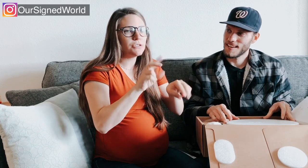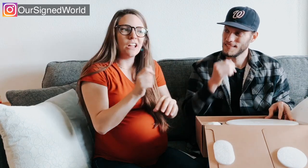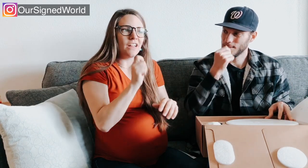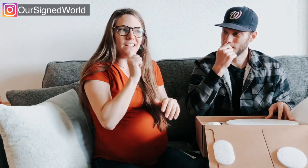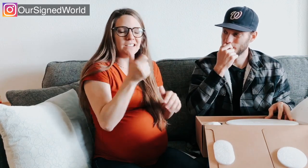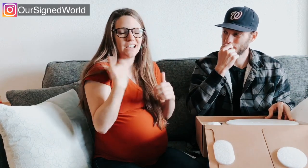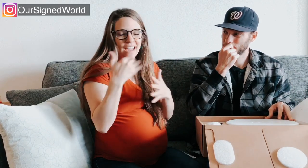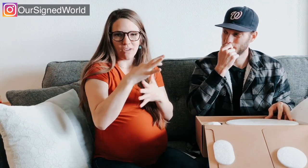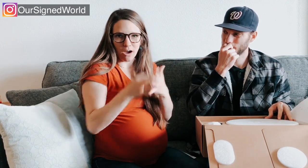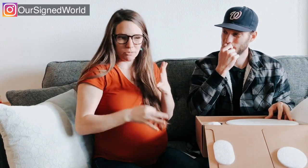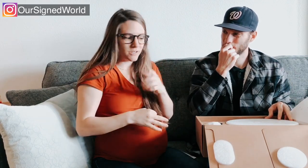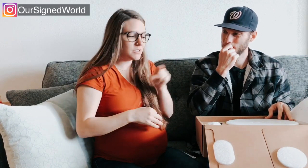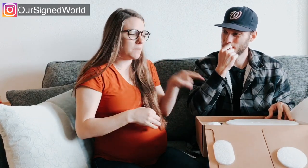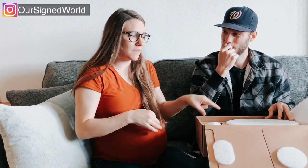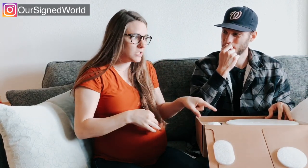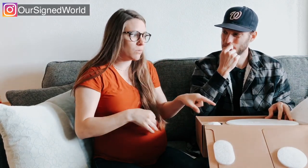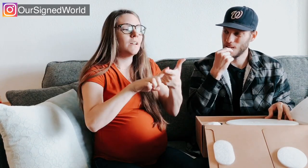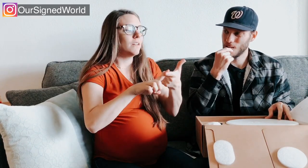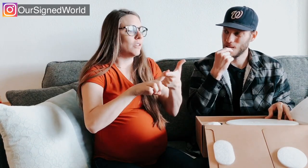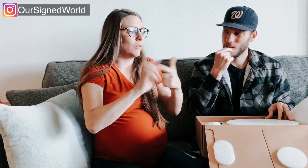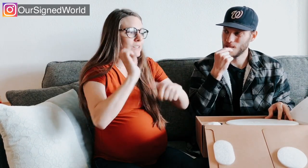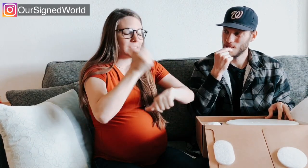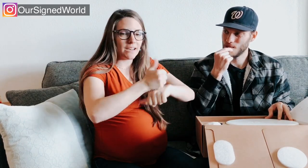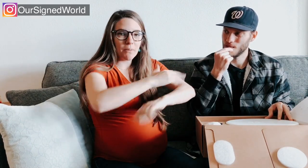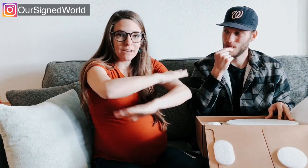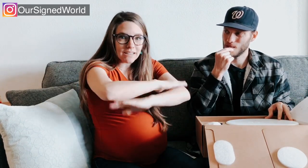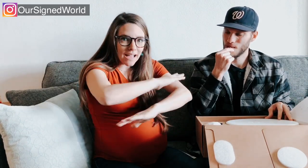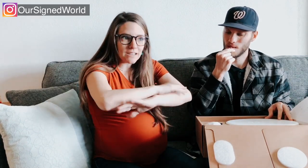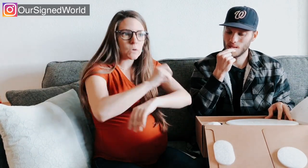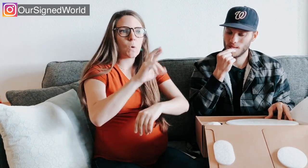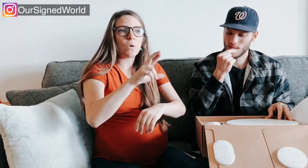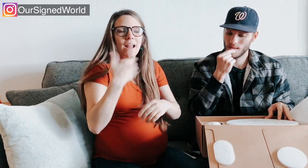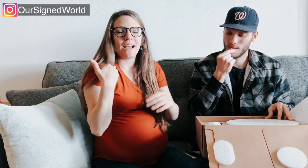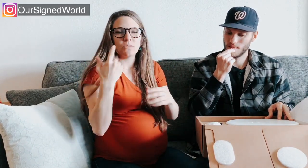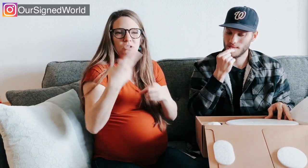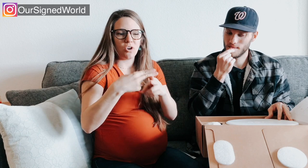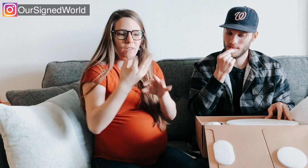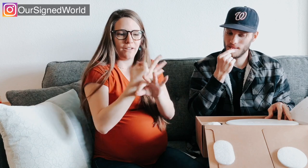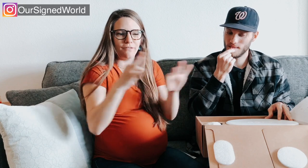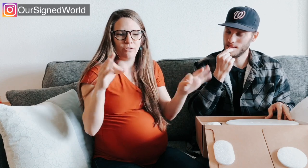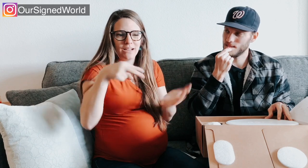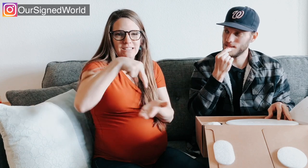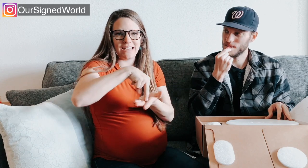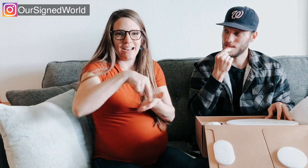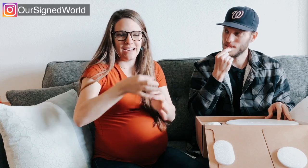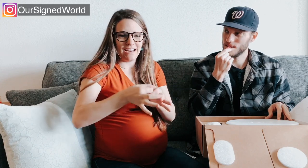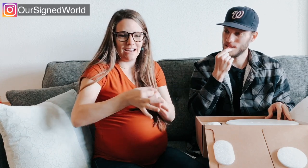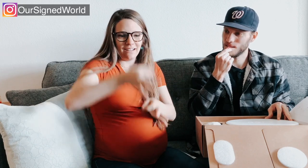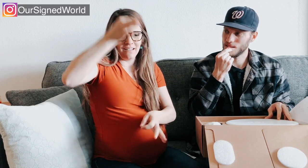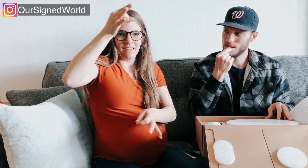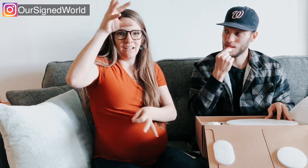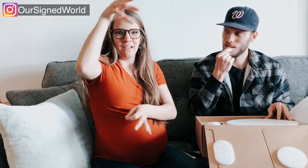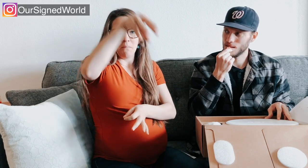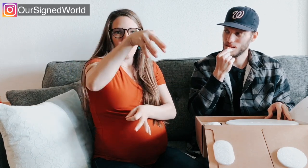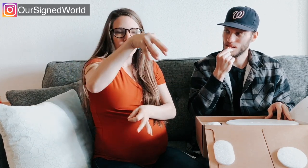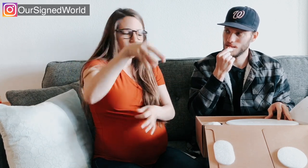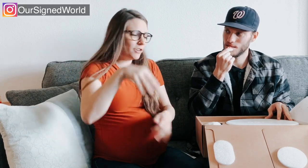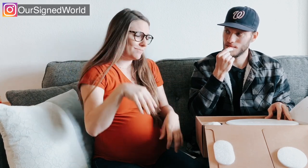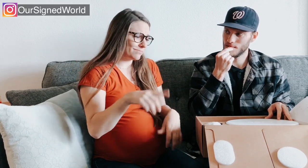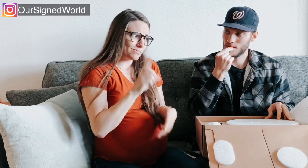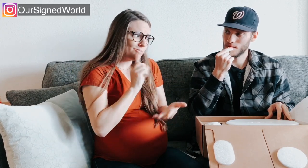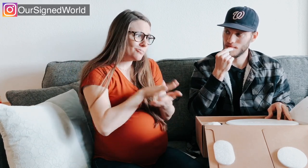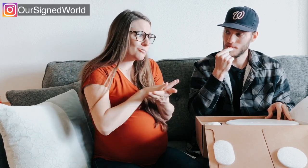don't have options, but this was can be set up on a desk or even use the free standing monitor.